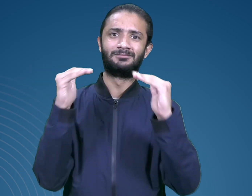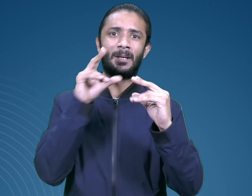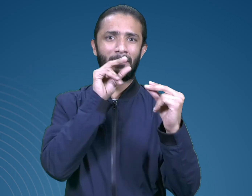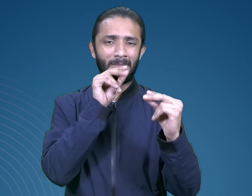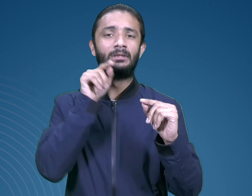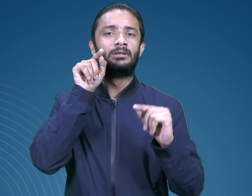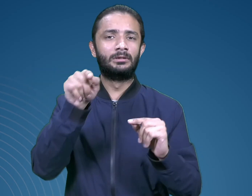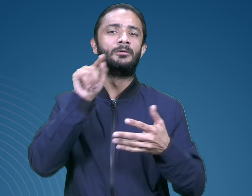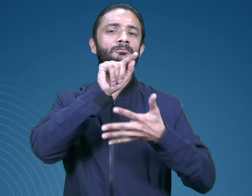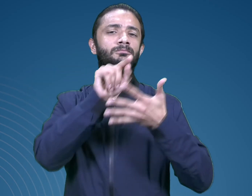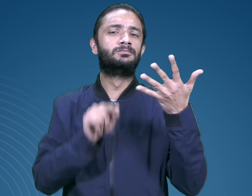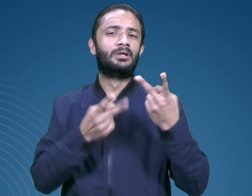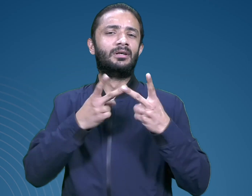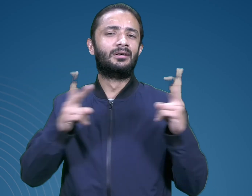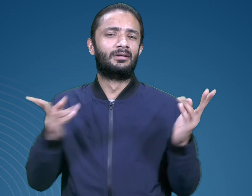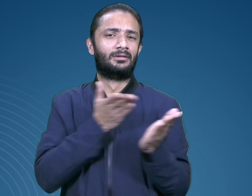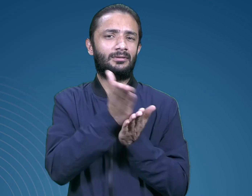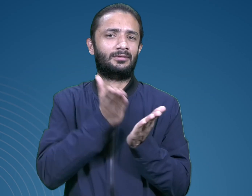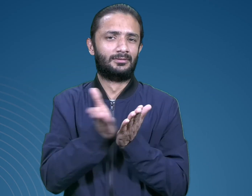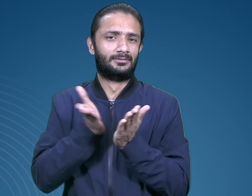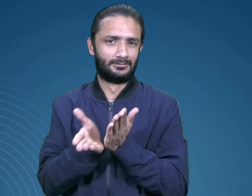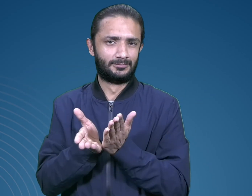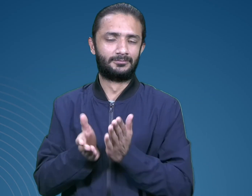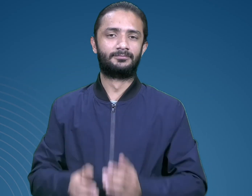so that he/she can become on par with hearing people around.